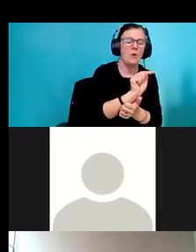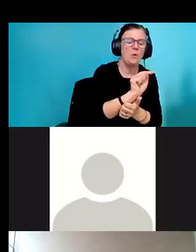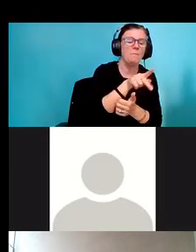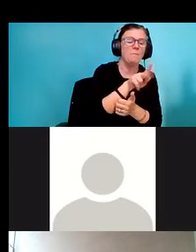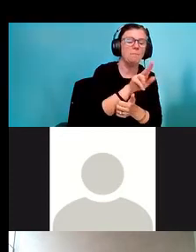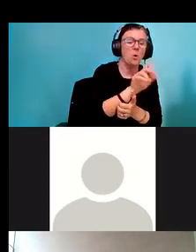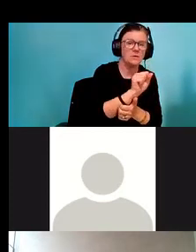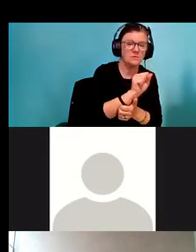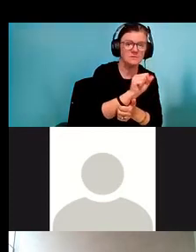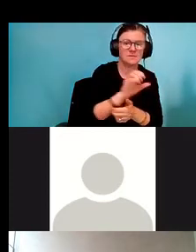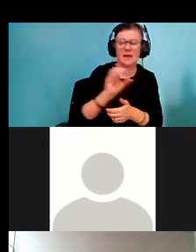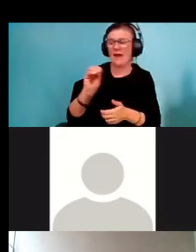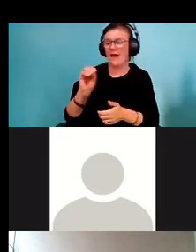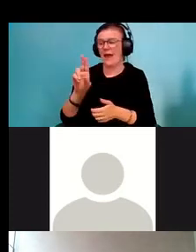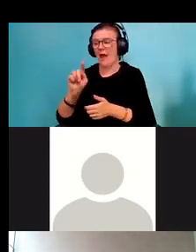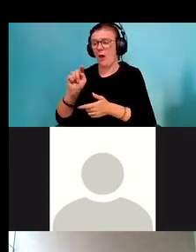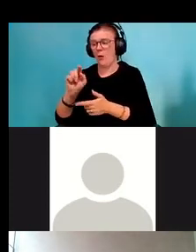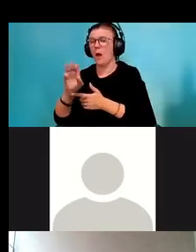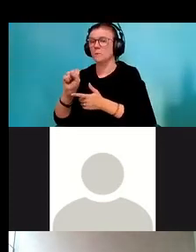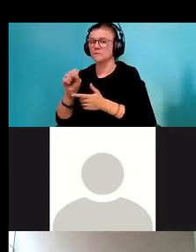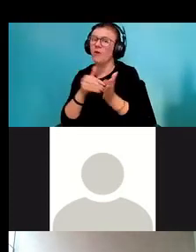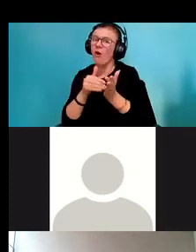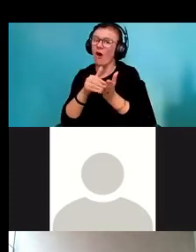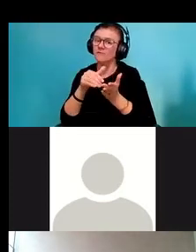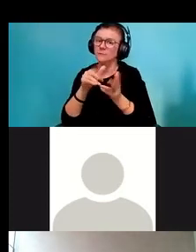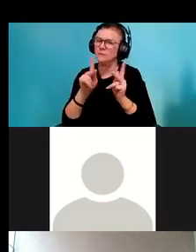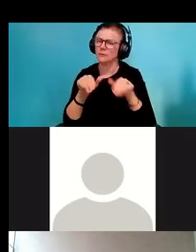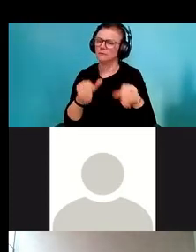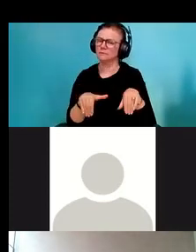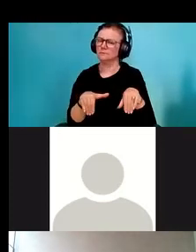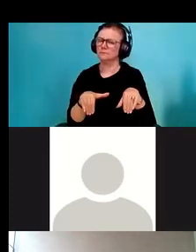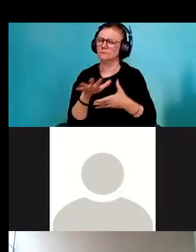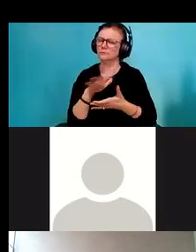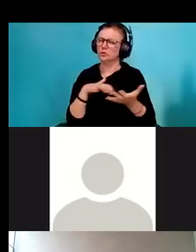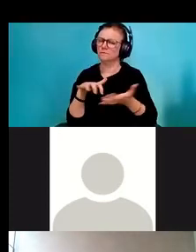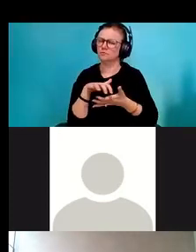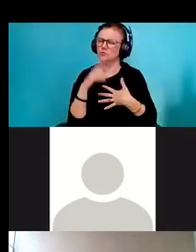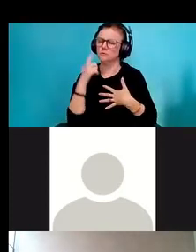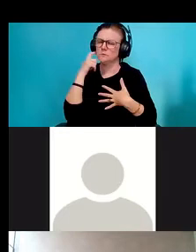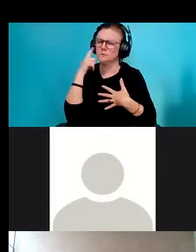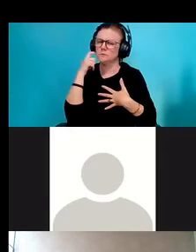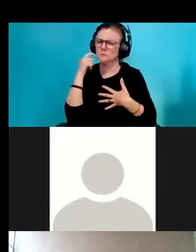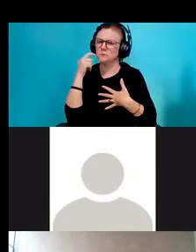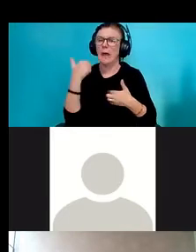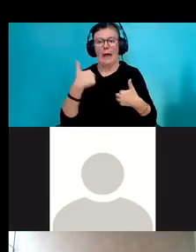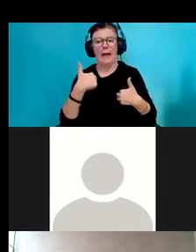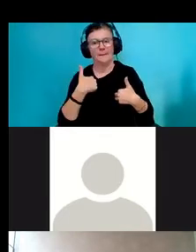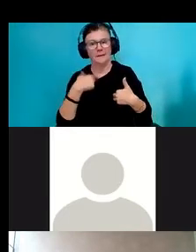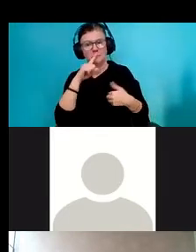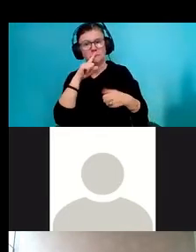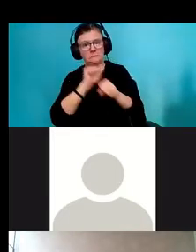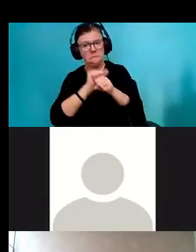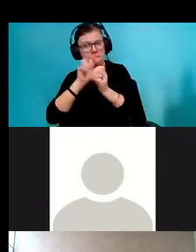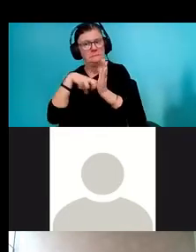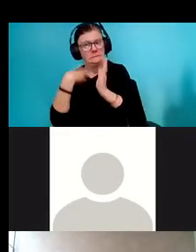can be really tricky, sometimes, for people who aren't as literally steeped in data every day